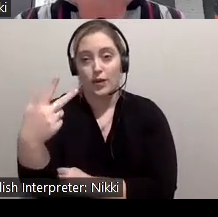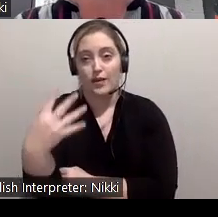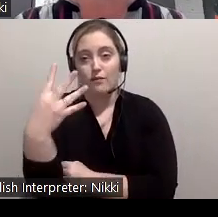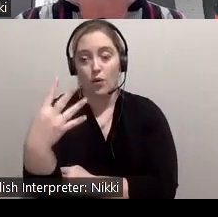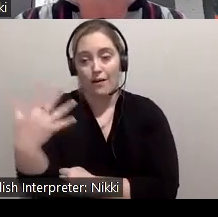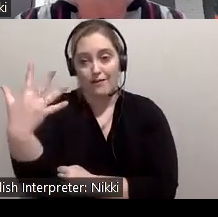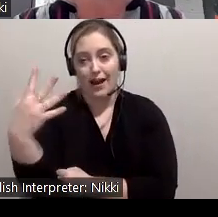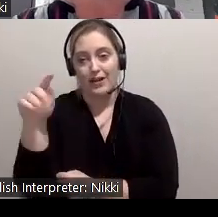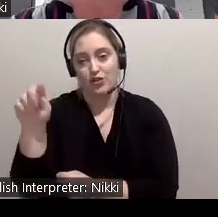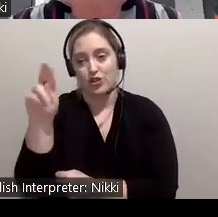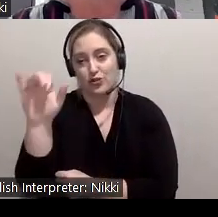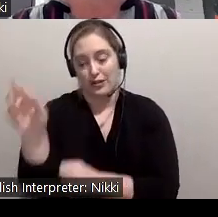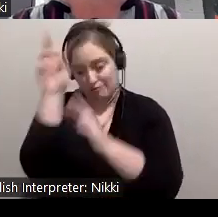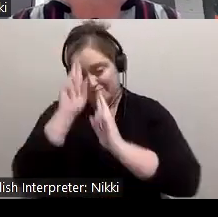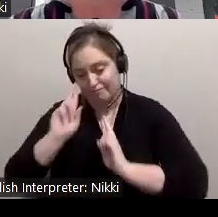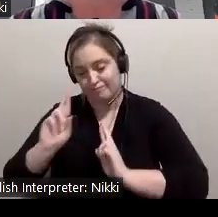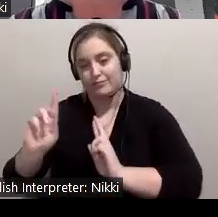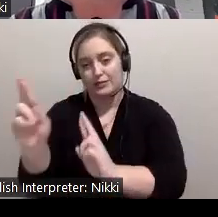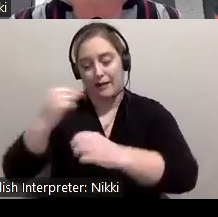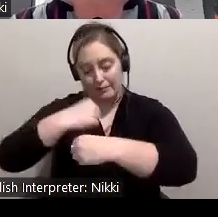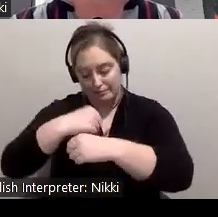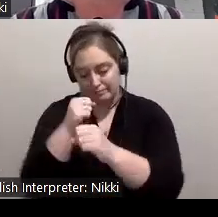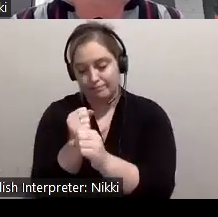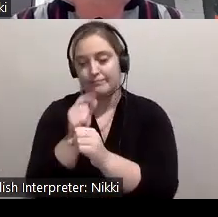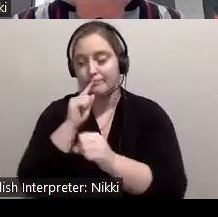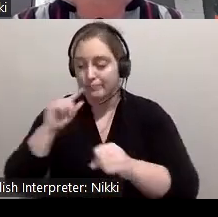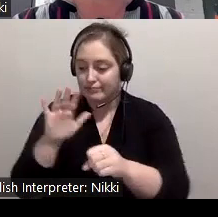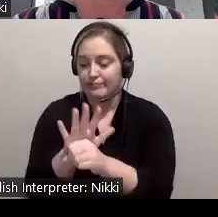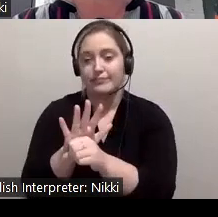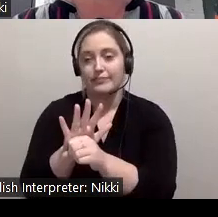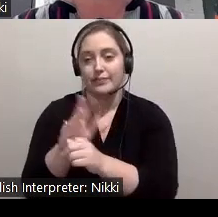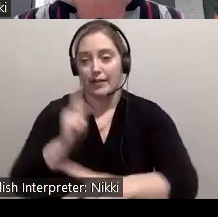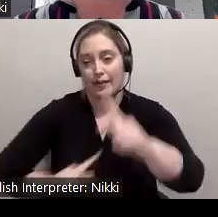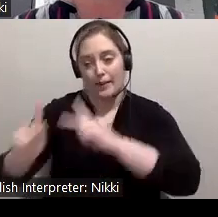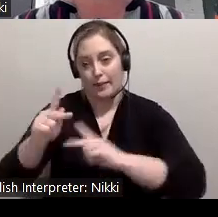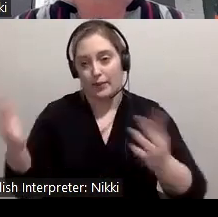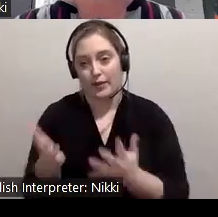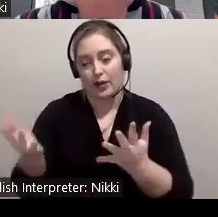respect the treaties that were made on these lands and we remain committed to working in partnership with Indigenous